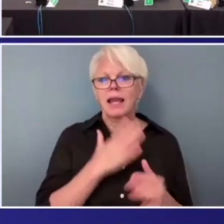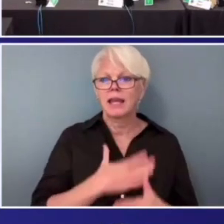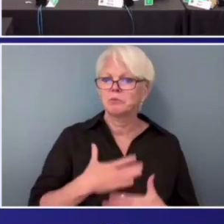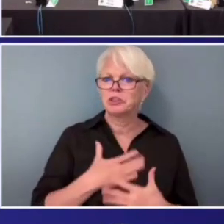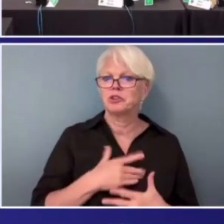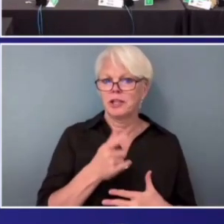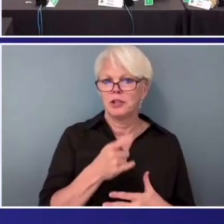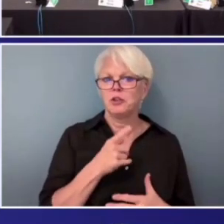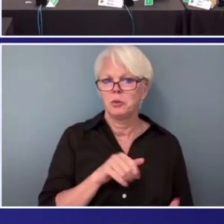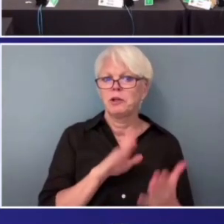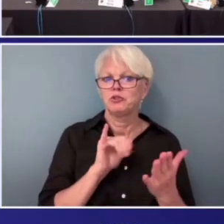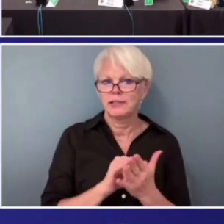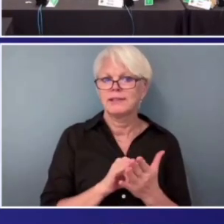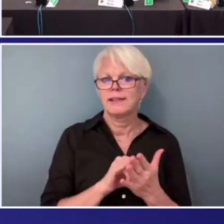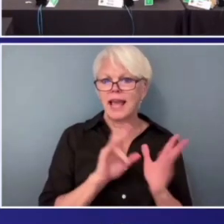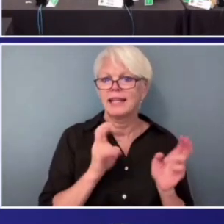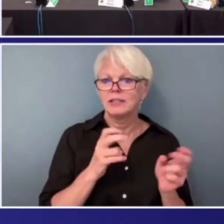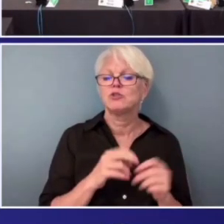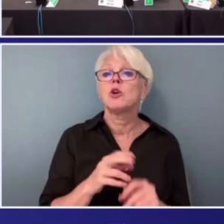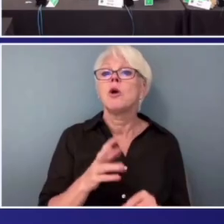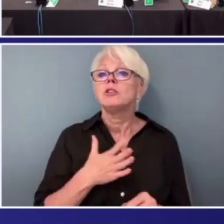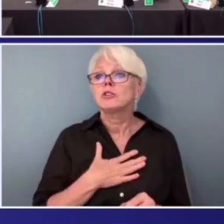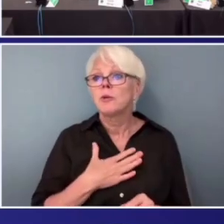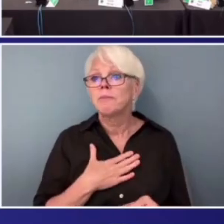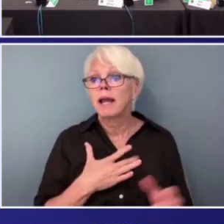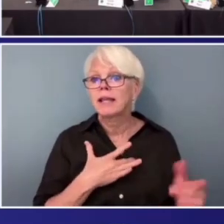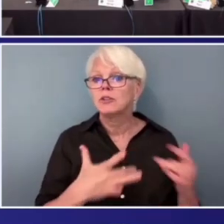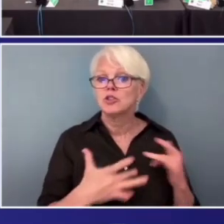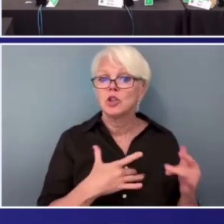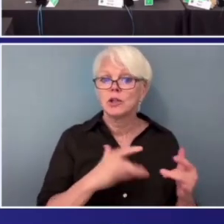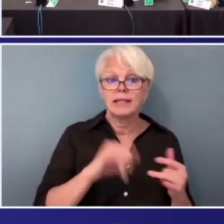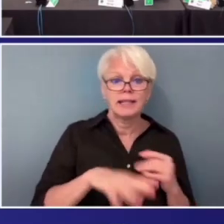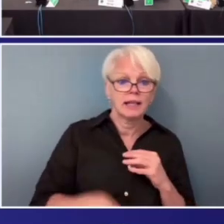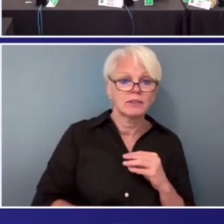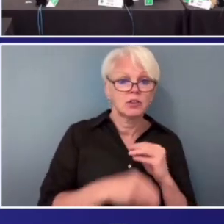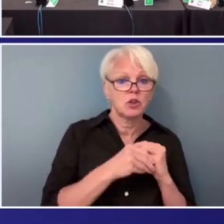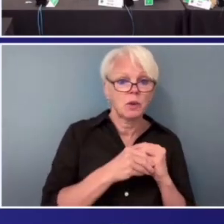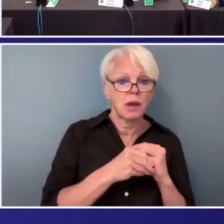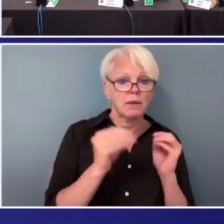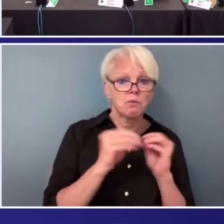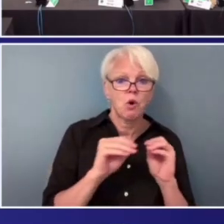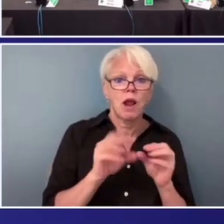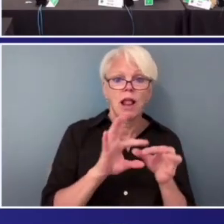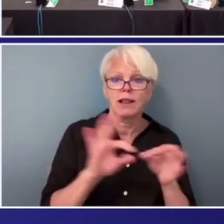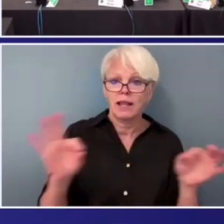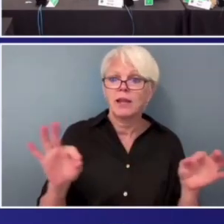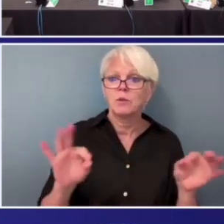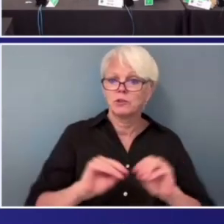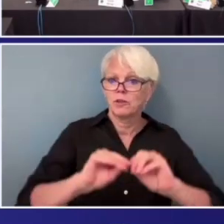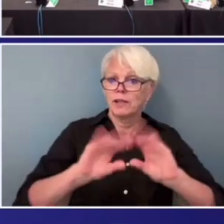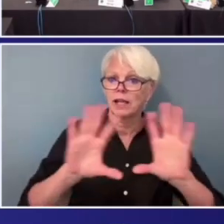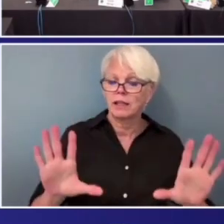My, my concern then is, yes, you've added in the additional language that clarifies, you know, withdrawals in accordance with